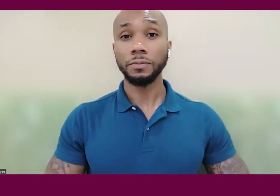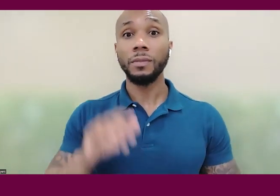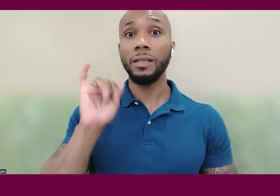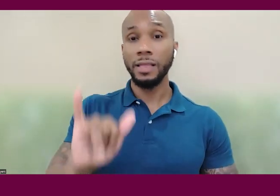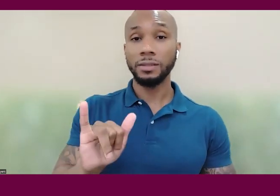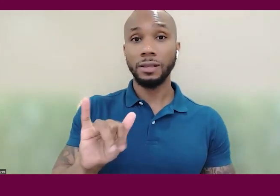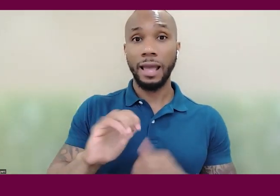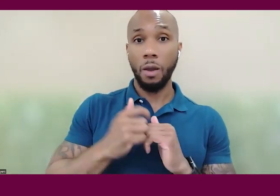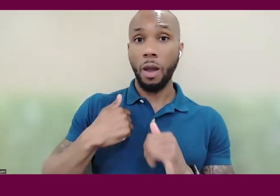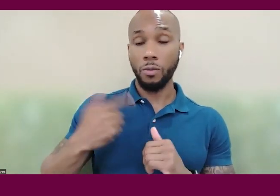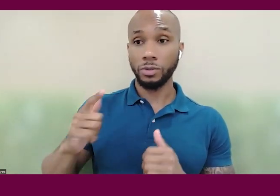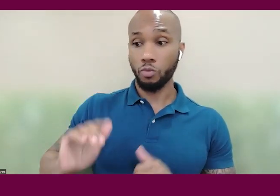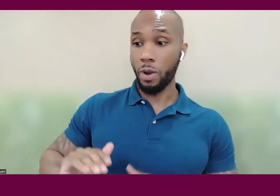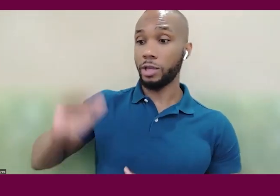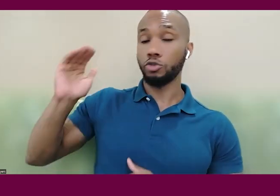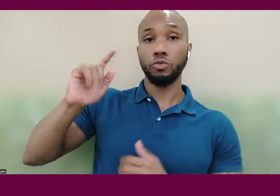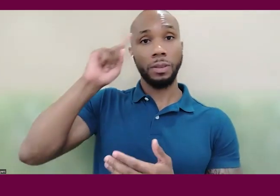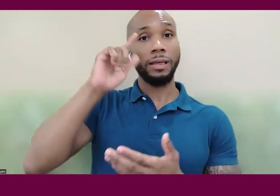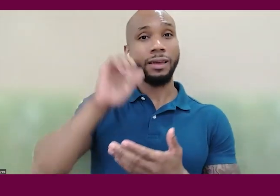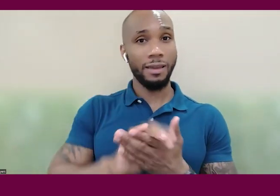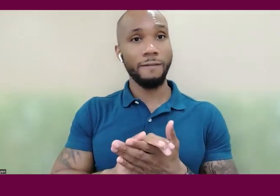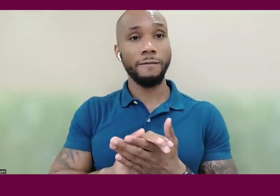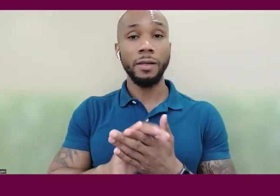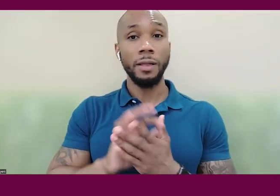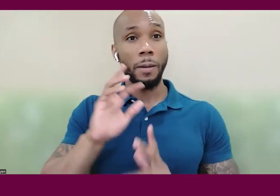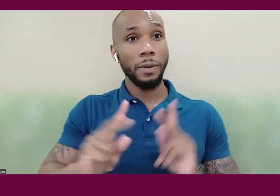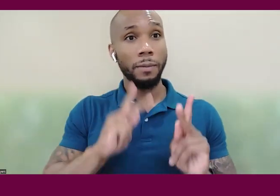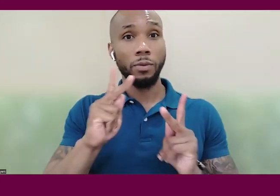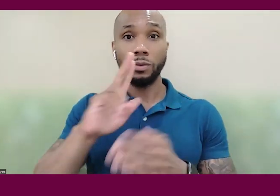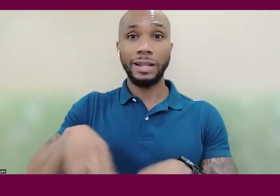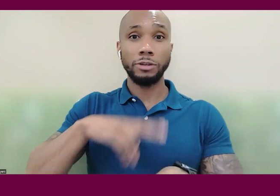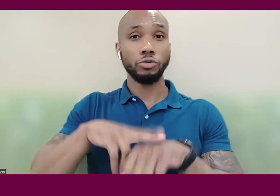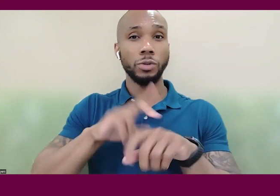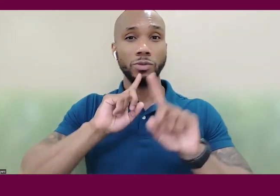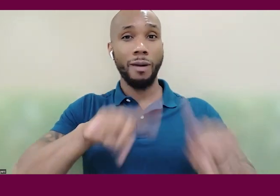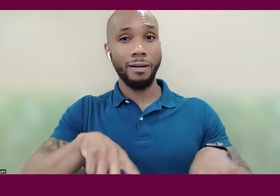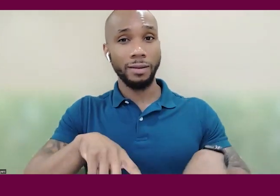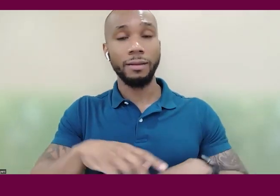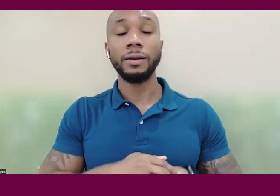That's what I was raised to believe was the way that people naturally responded.